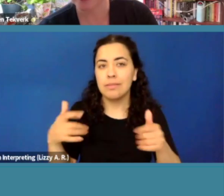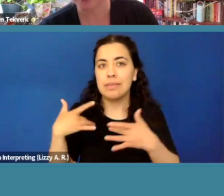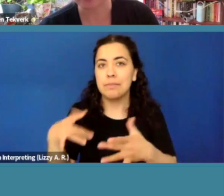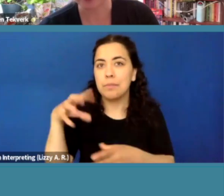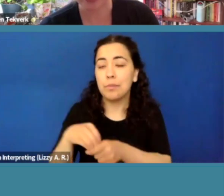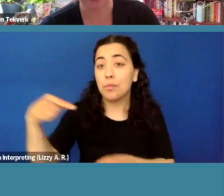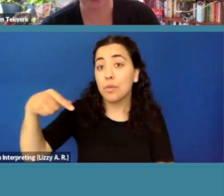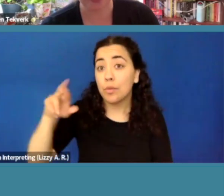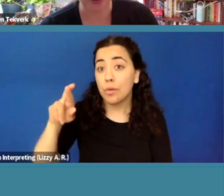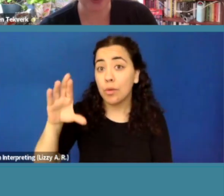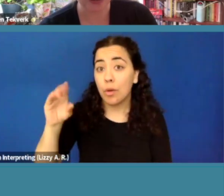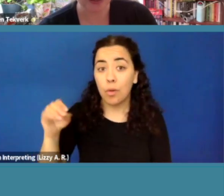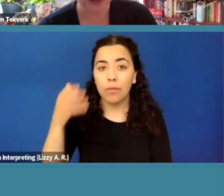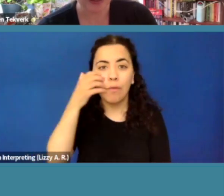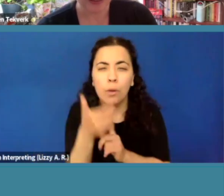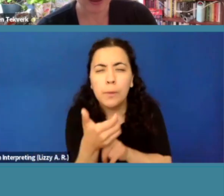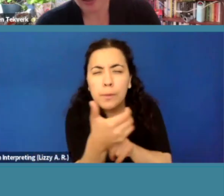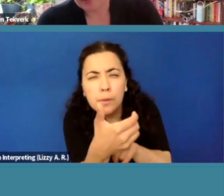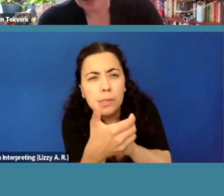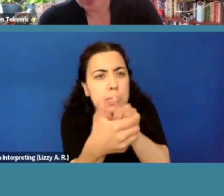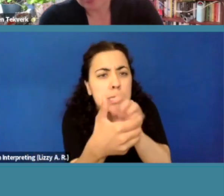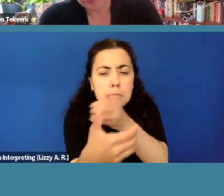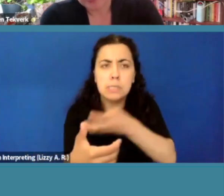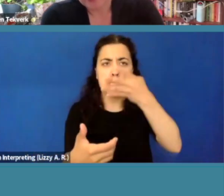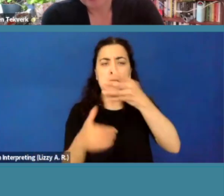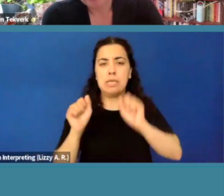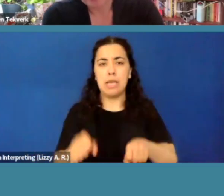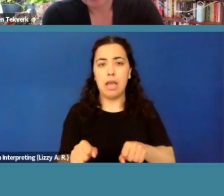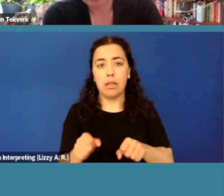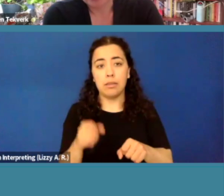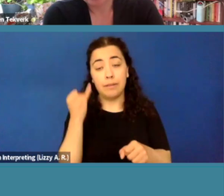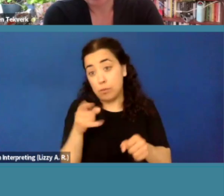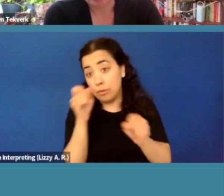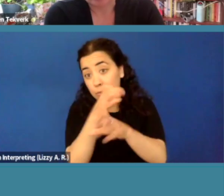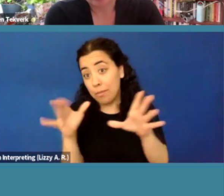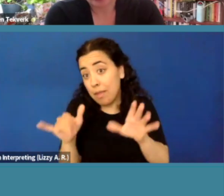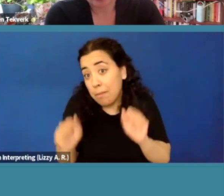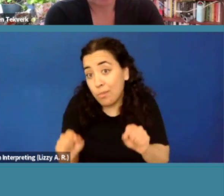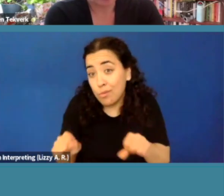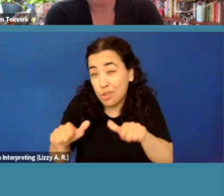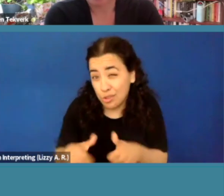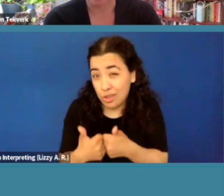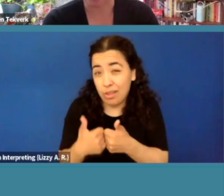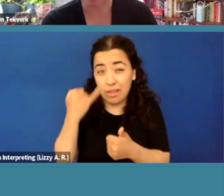that you have to scan with your phone. You can imagine that is potentially challenging if you are predominantly